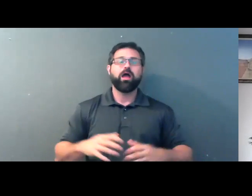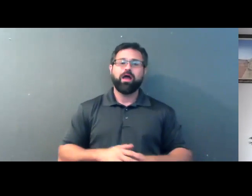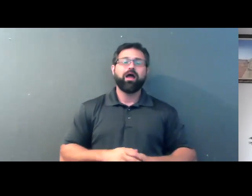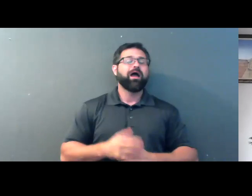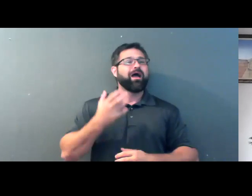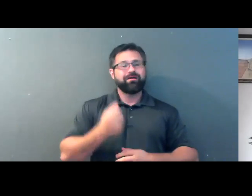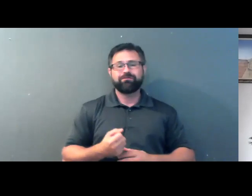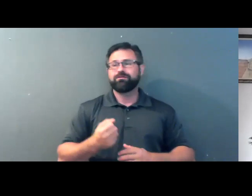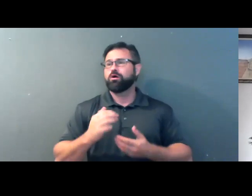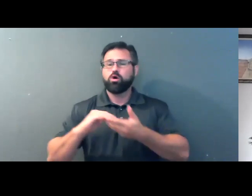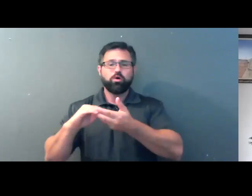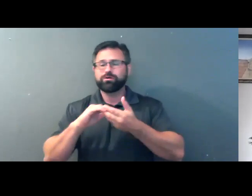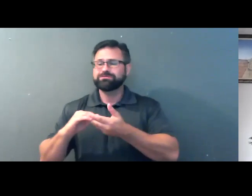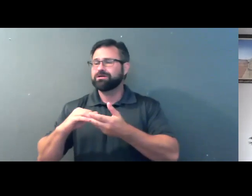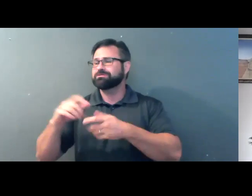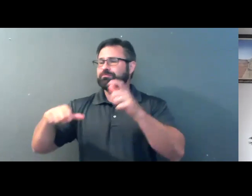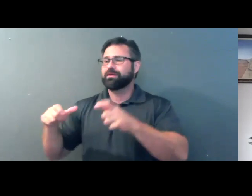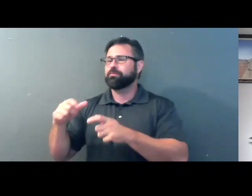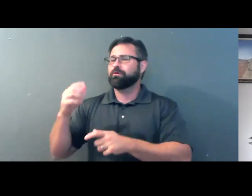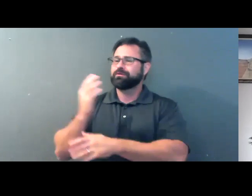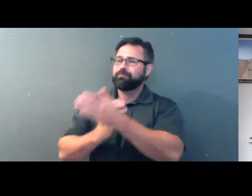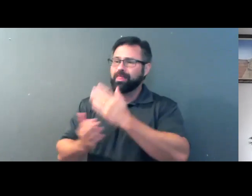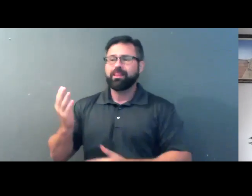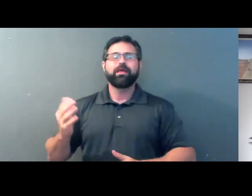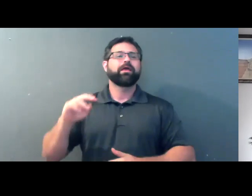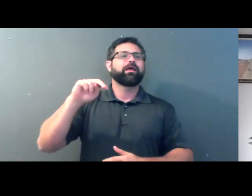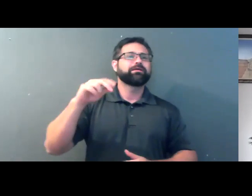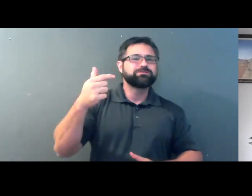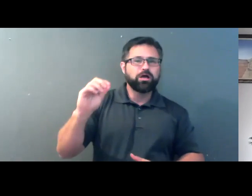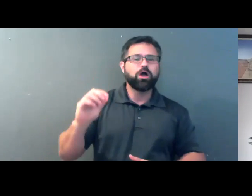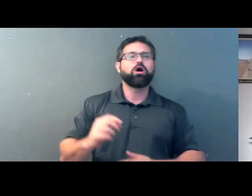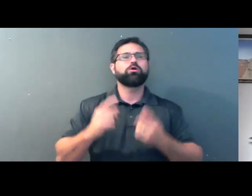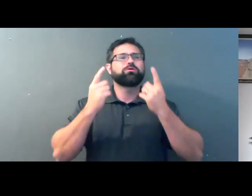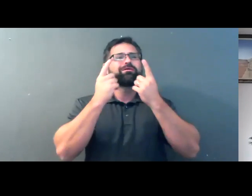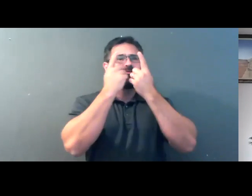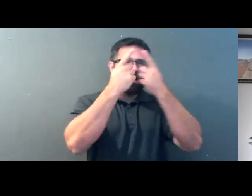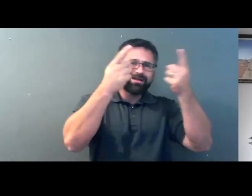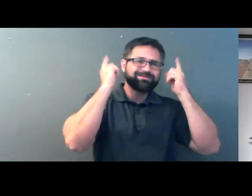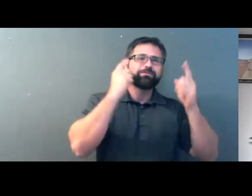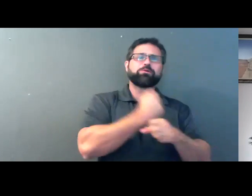with disabilities open to ngos open to academics private sector we we very much